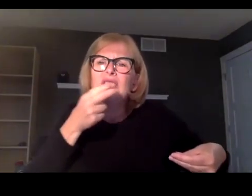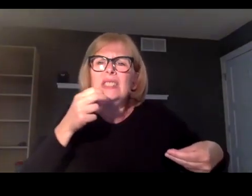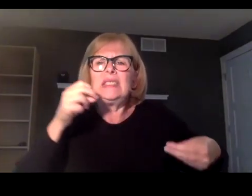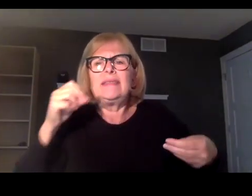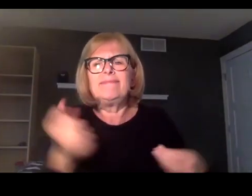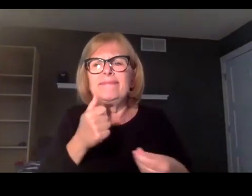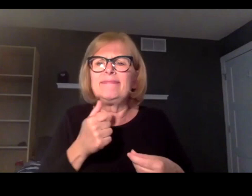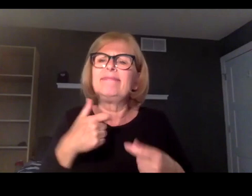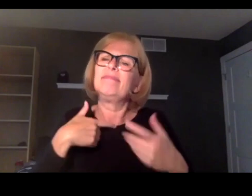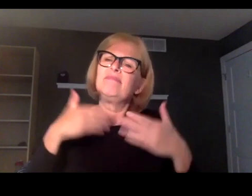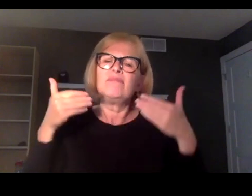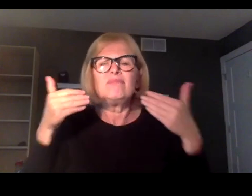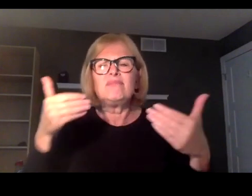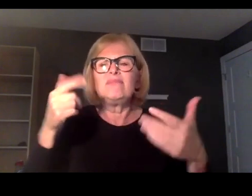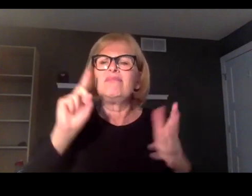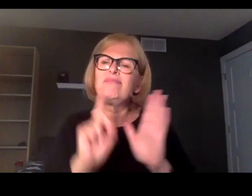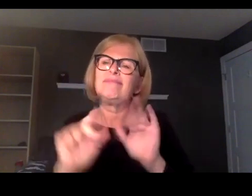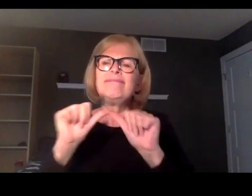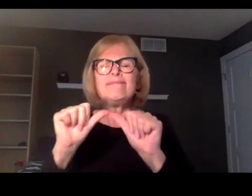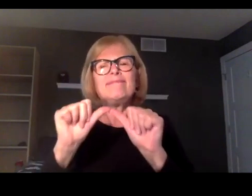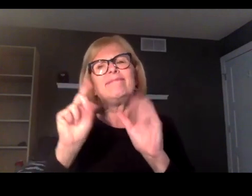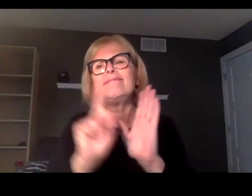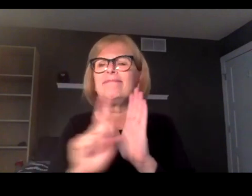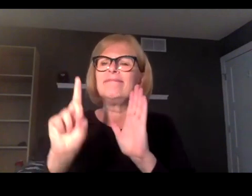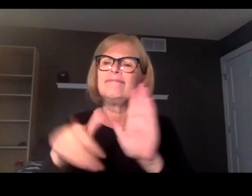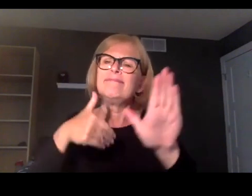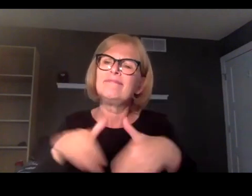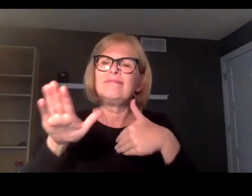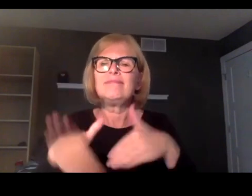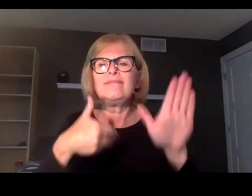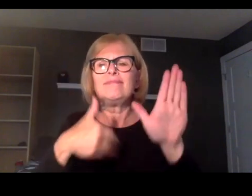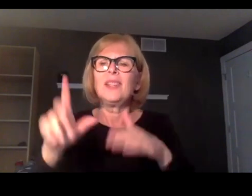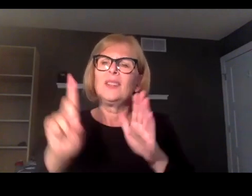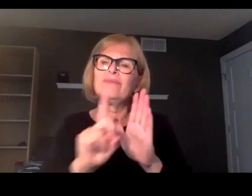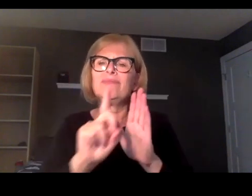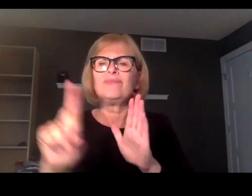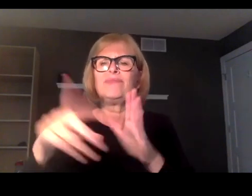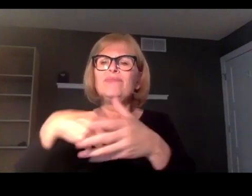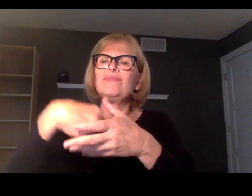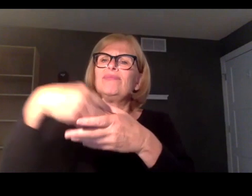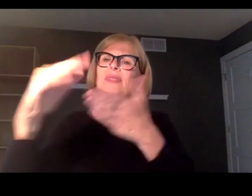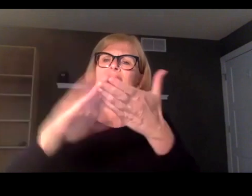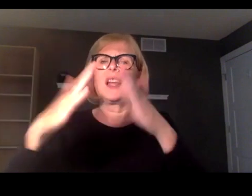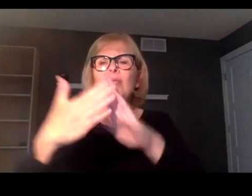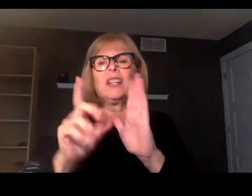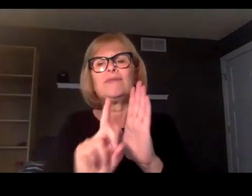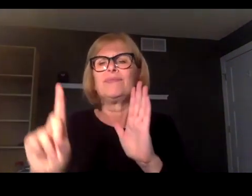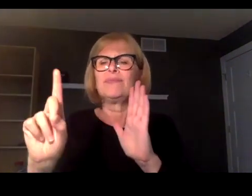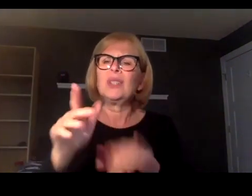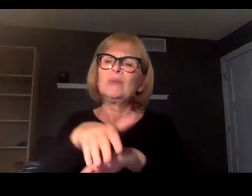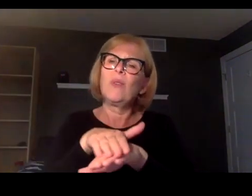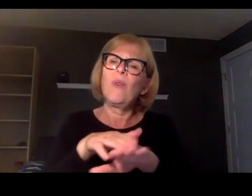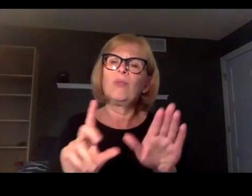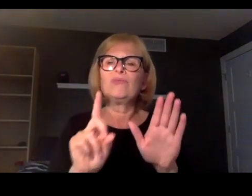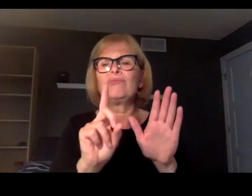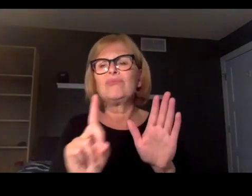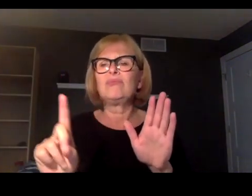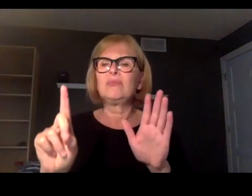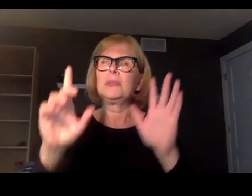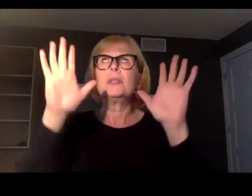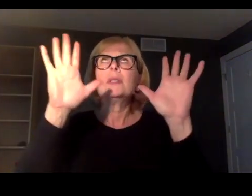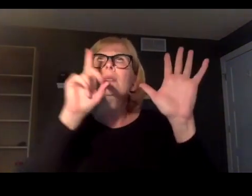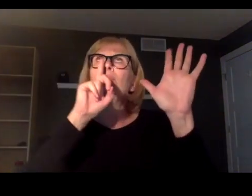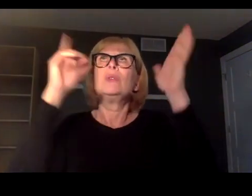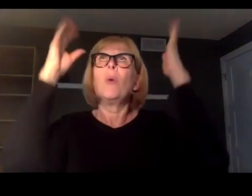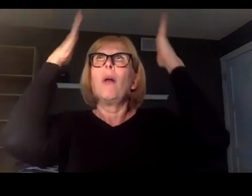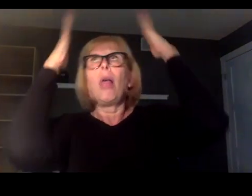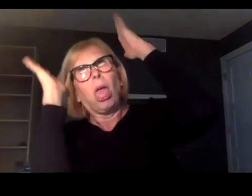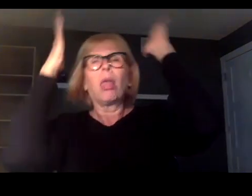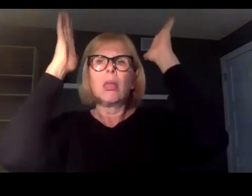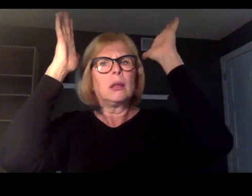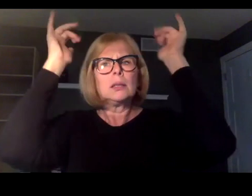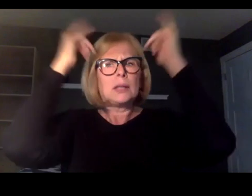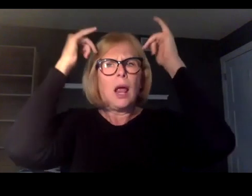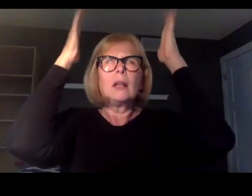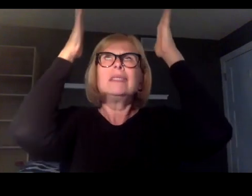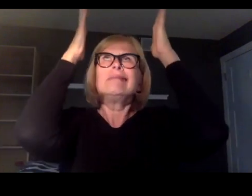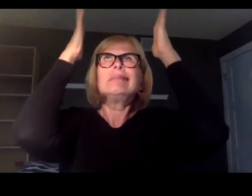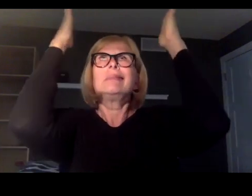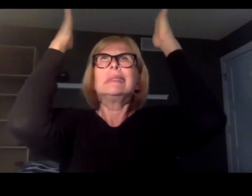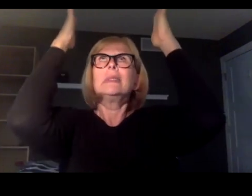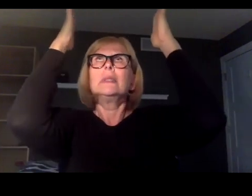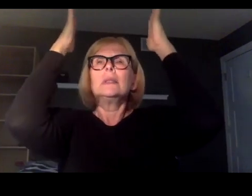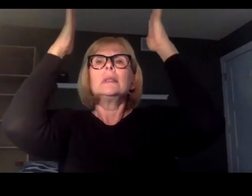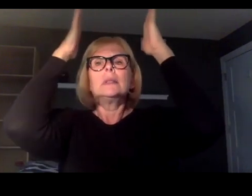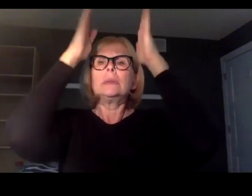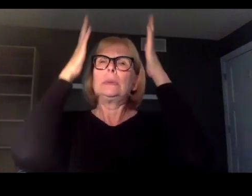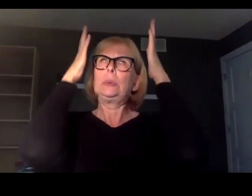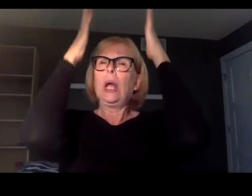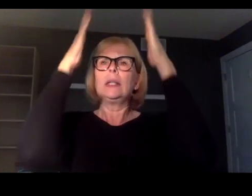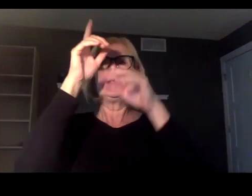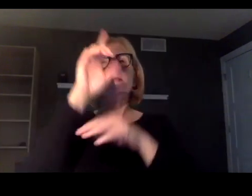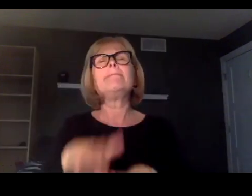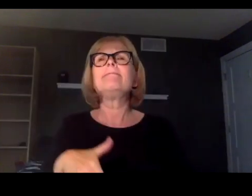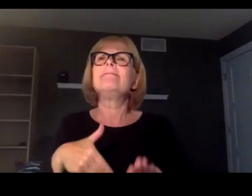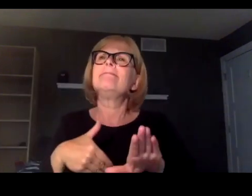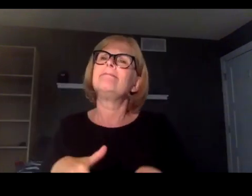And he walked out of town slowly, slowly, so as not to upset his caps.